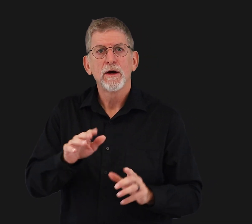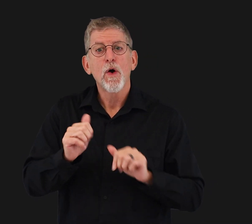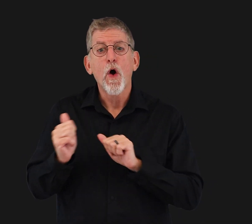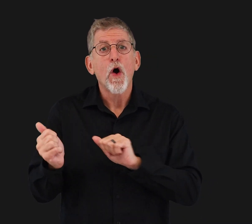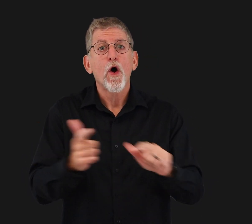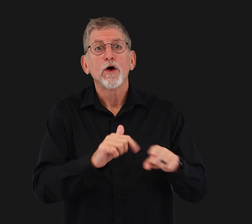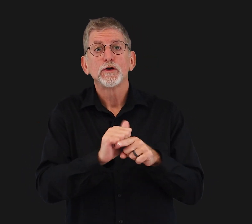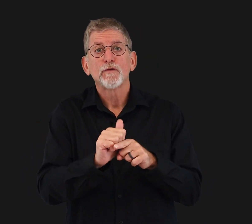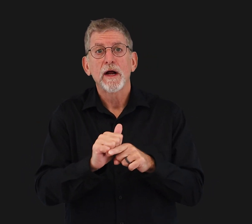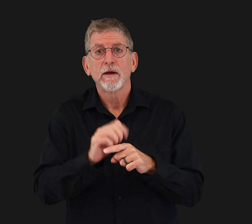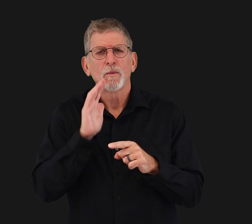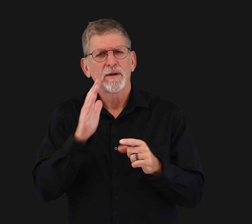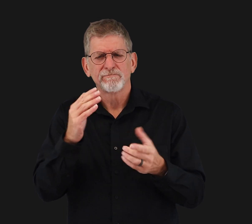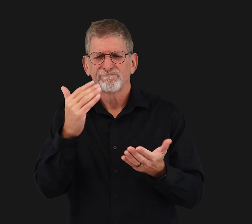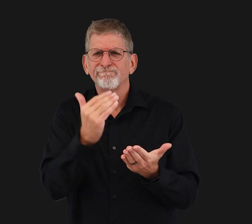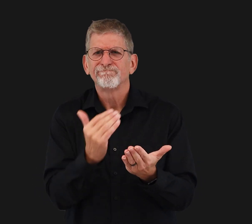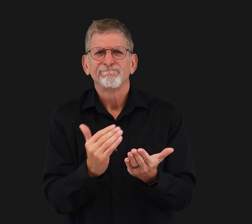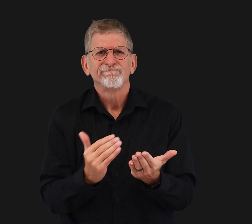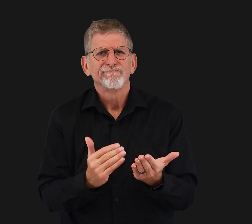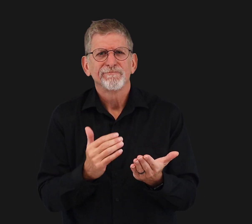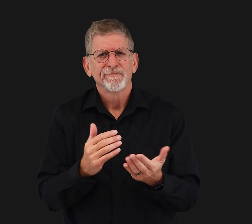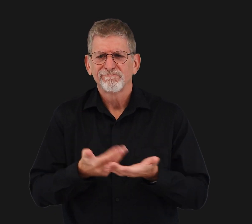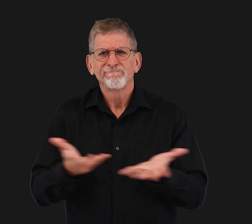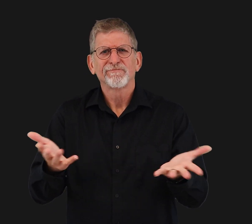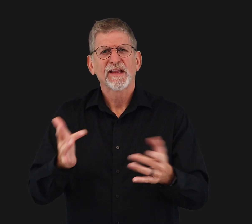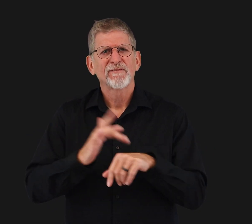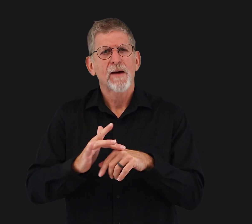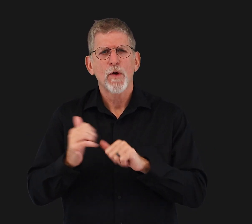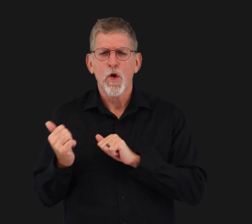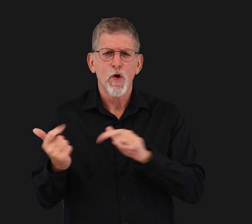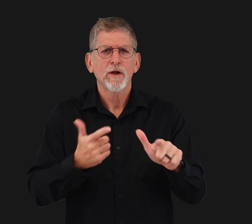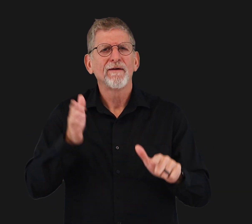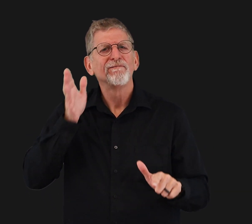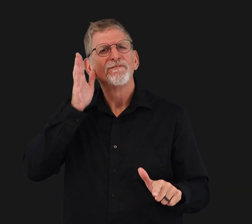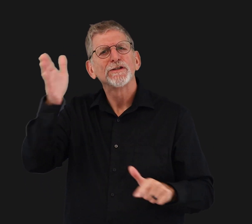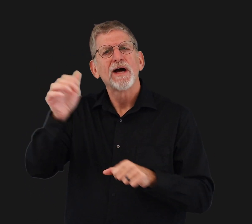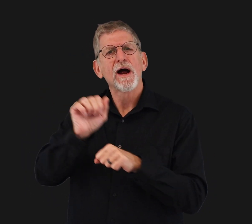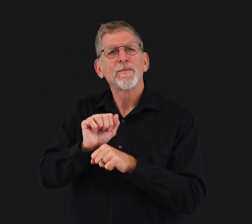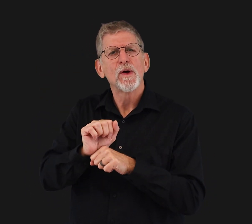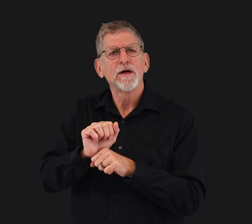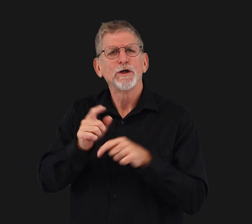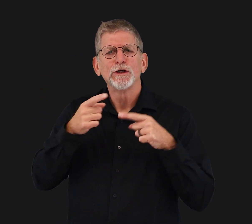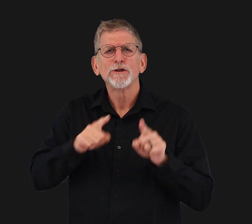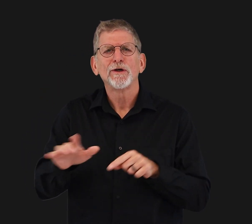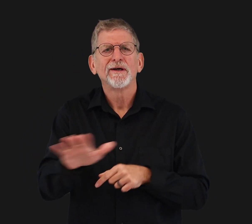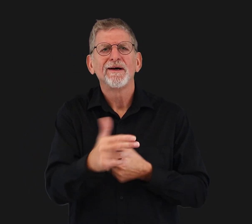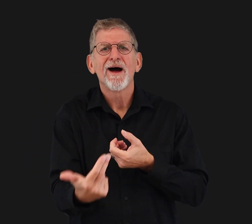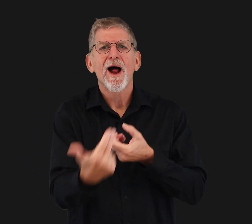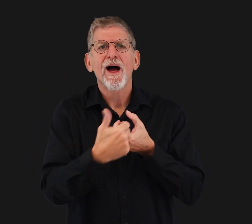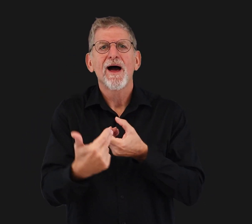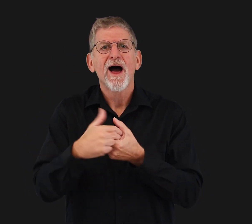All training will be catalogued and made available to all future employees during onboarding